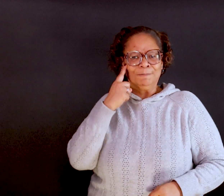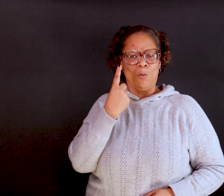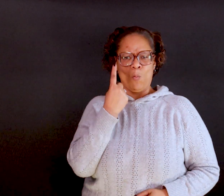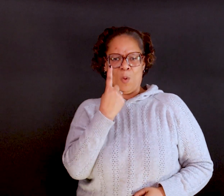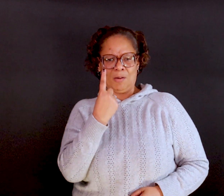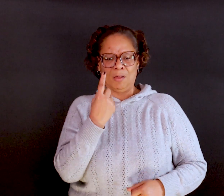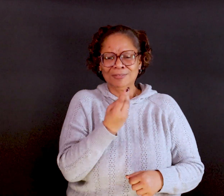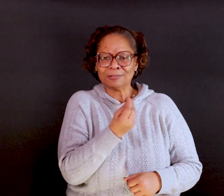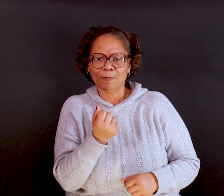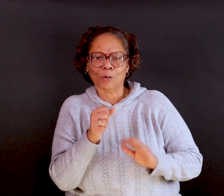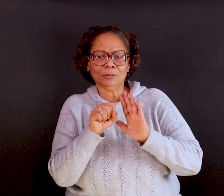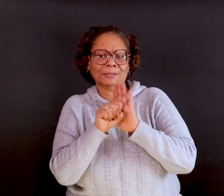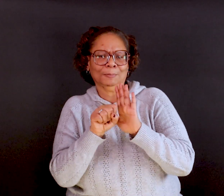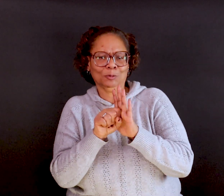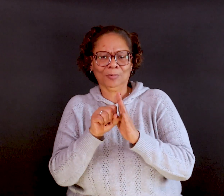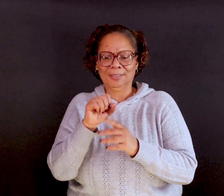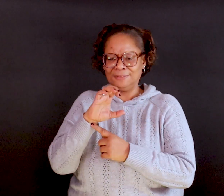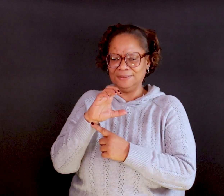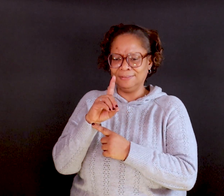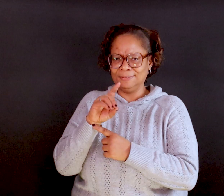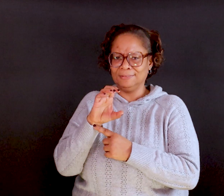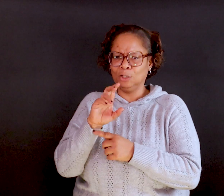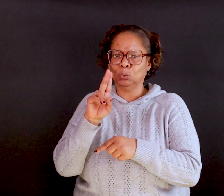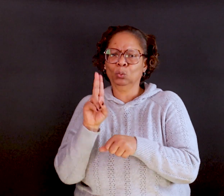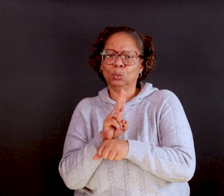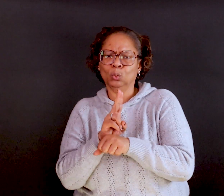V-safe is one of several systems